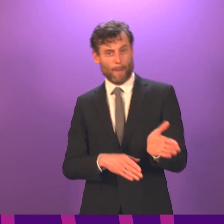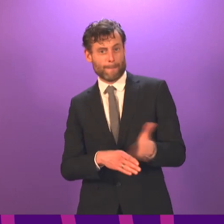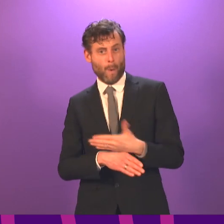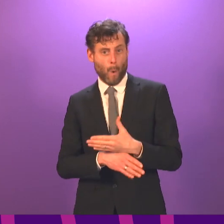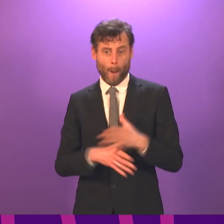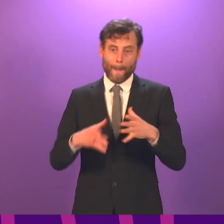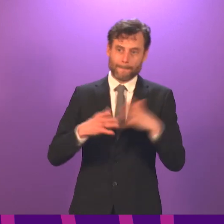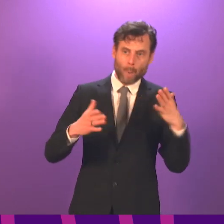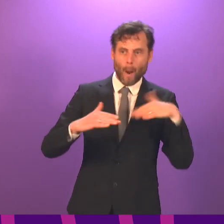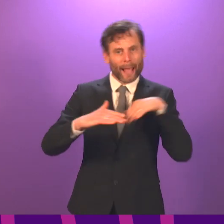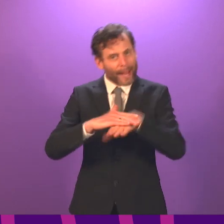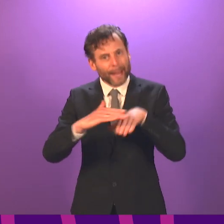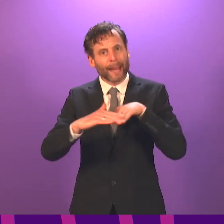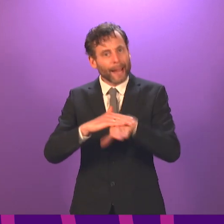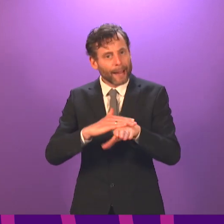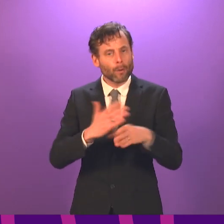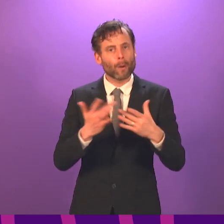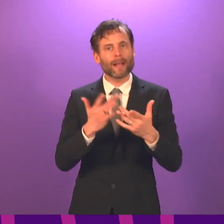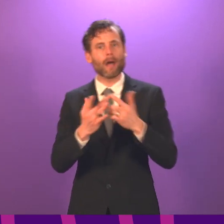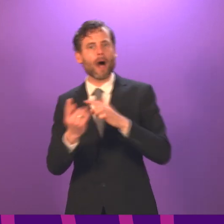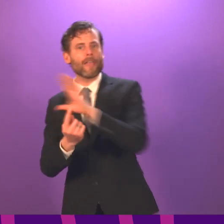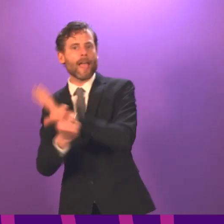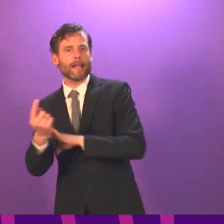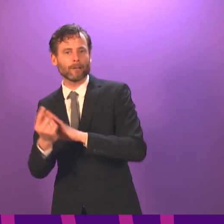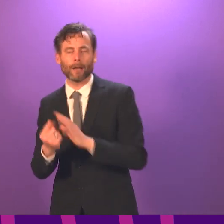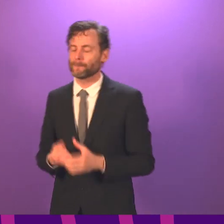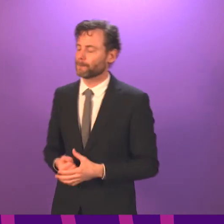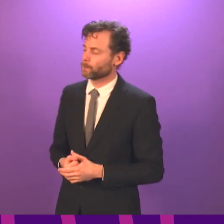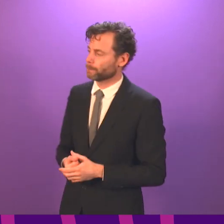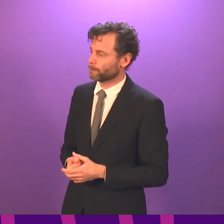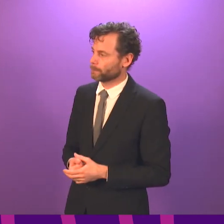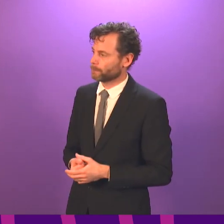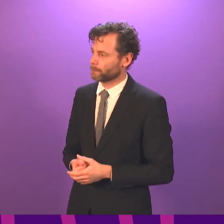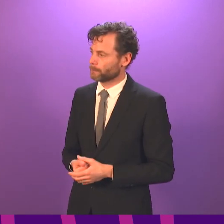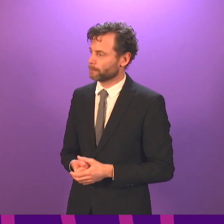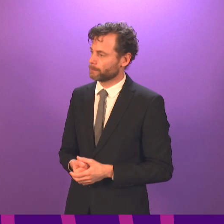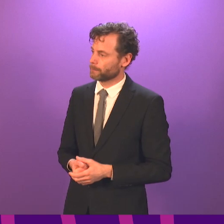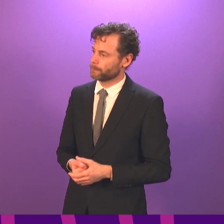school education than would be the case in other parts.